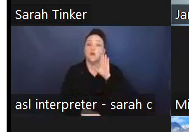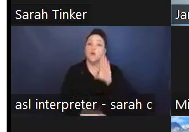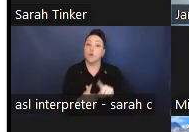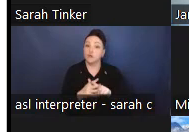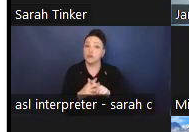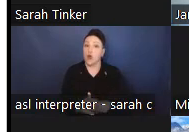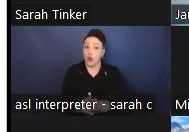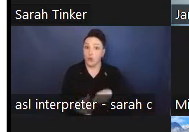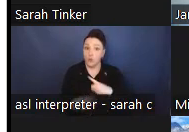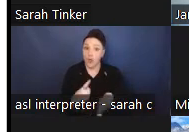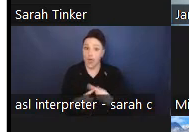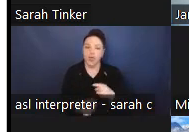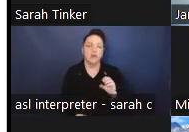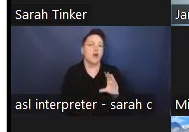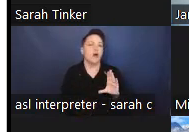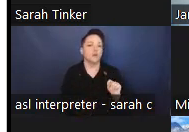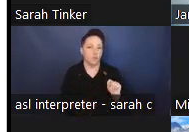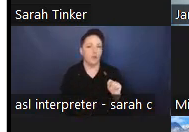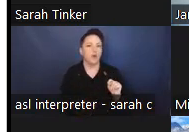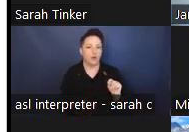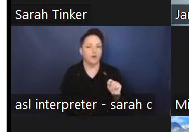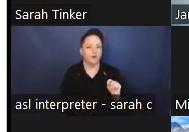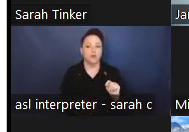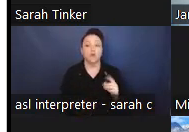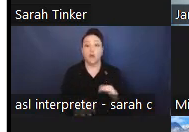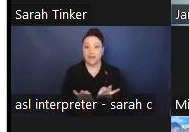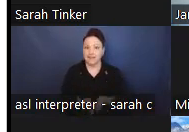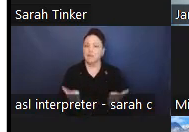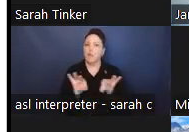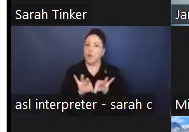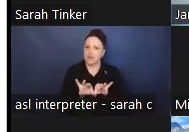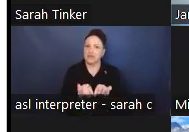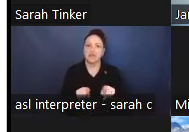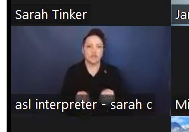again it is very important we ask you that you help us communicate the message. If someone is